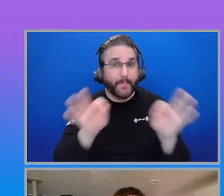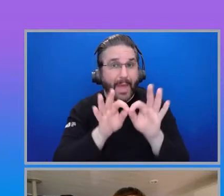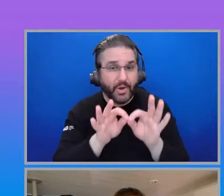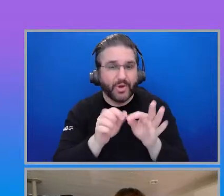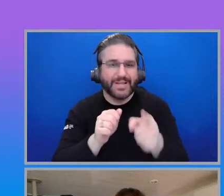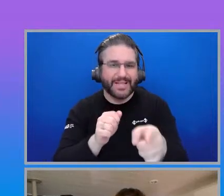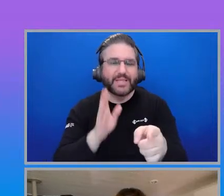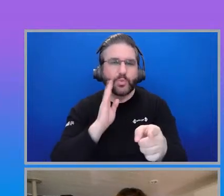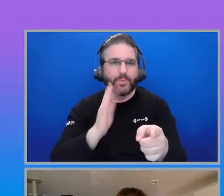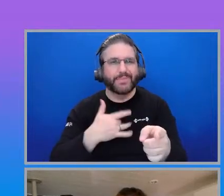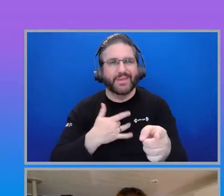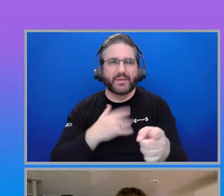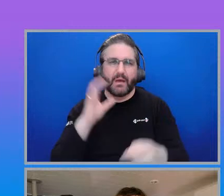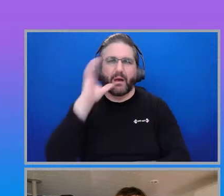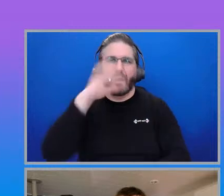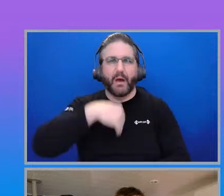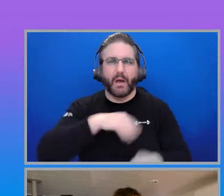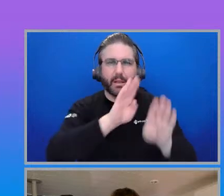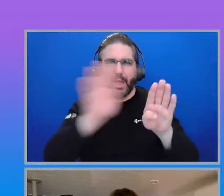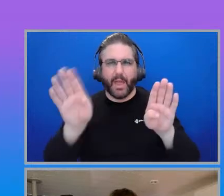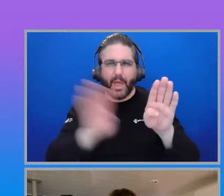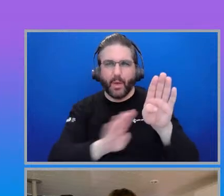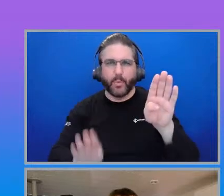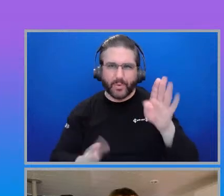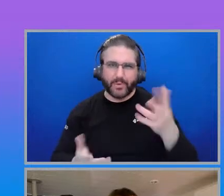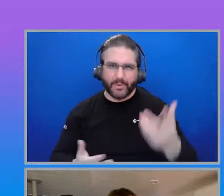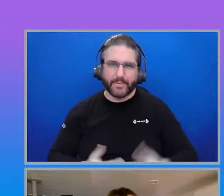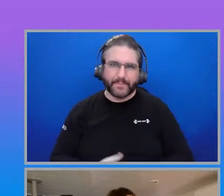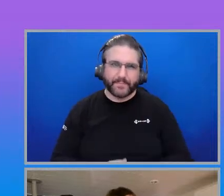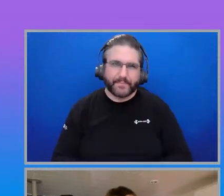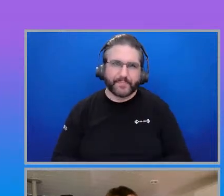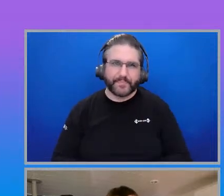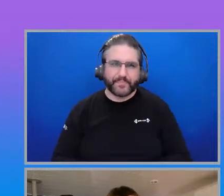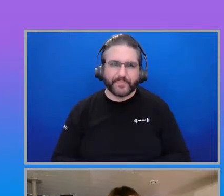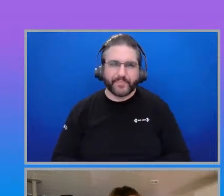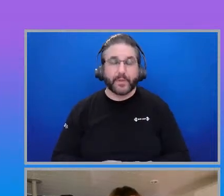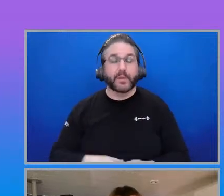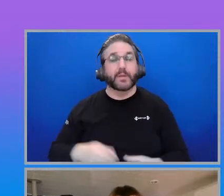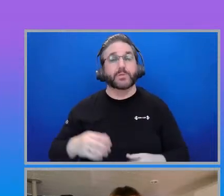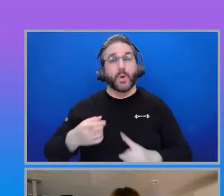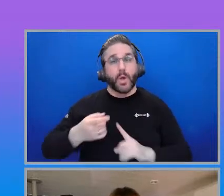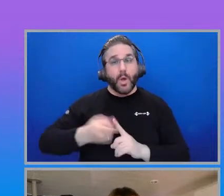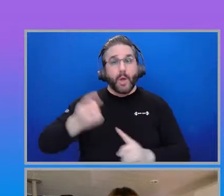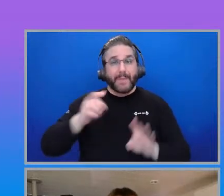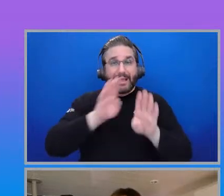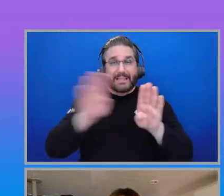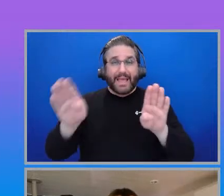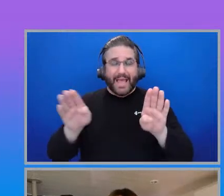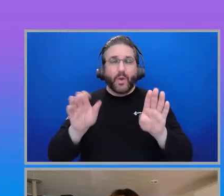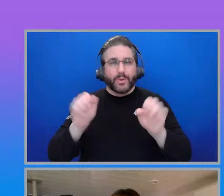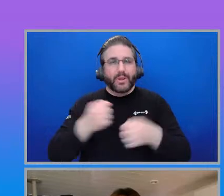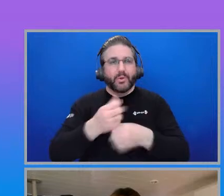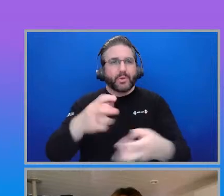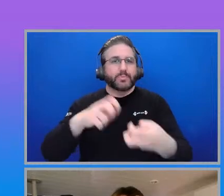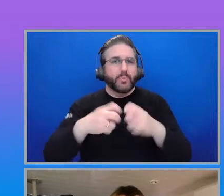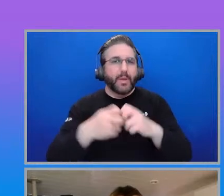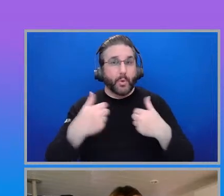very odd layout. Now, automatic layout layout methods are